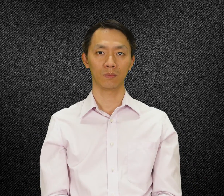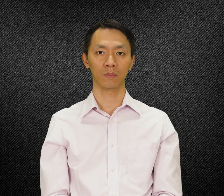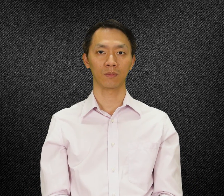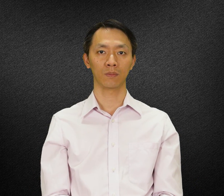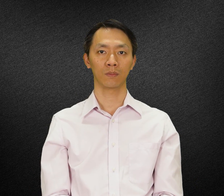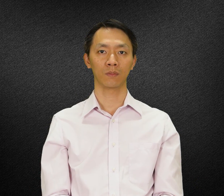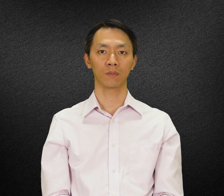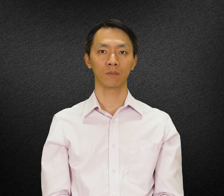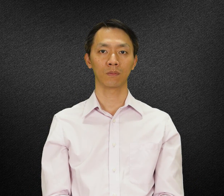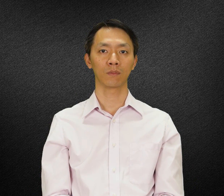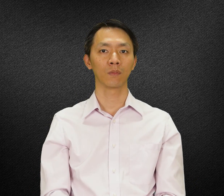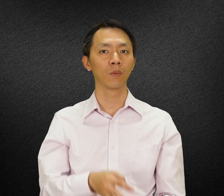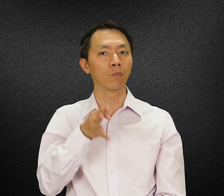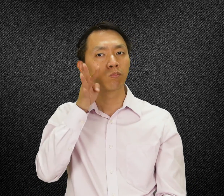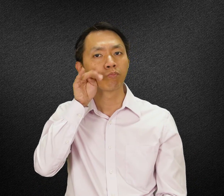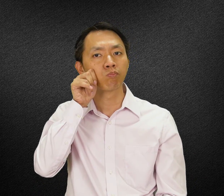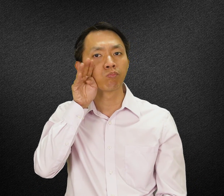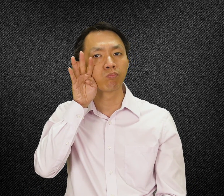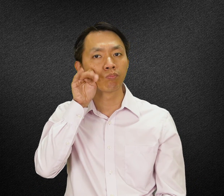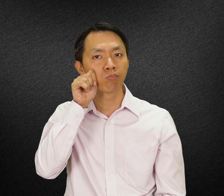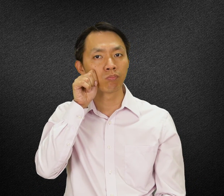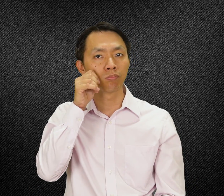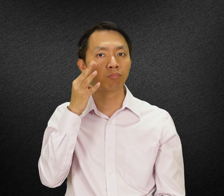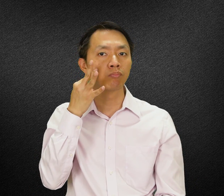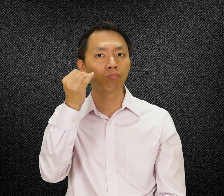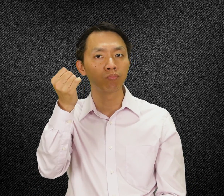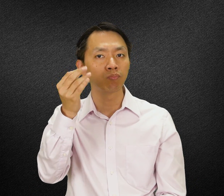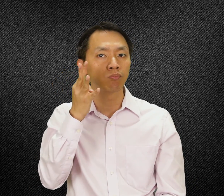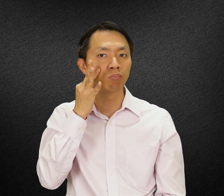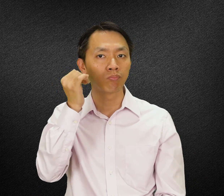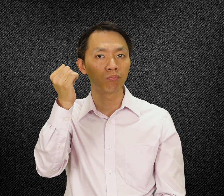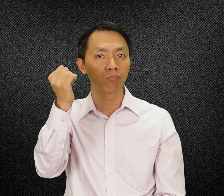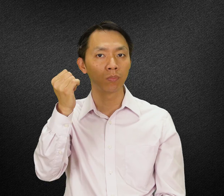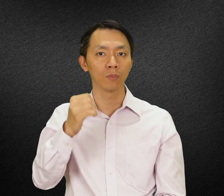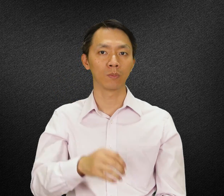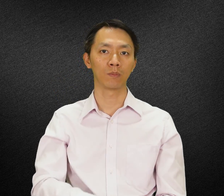how many months? (version 1) how many months? (version 2)